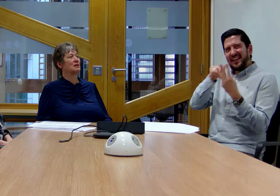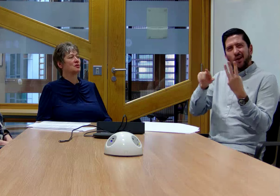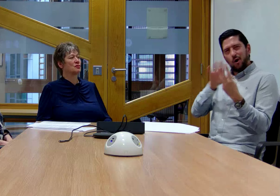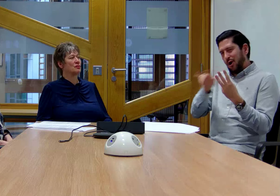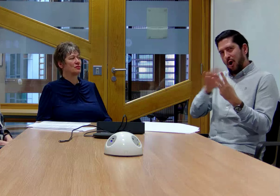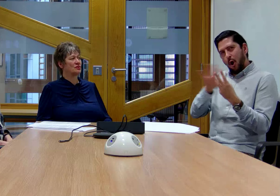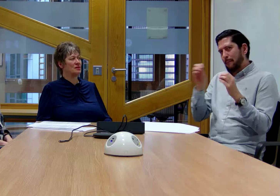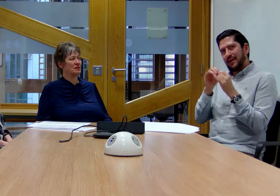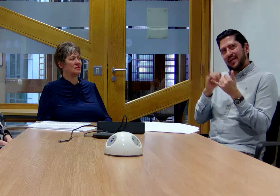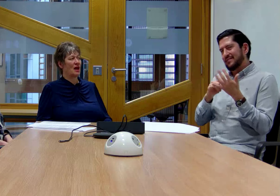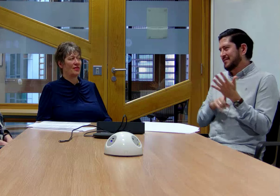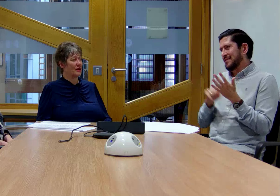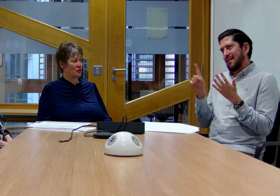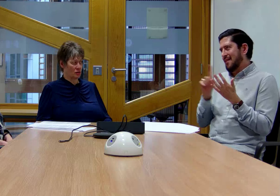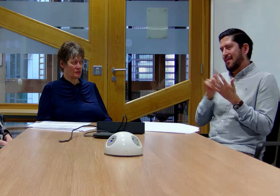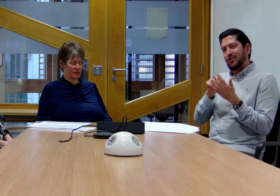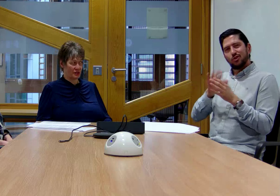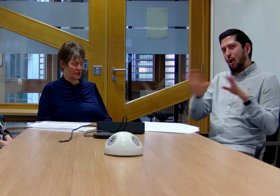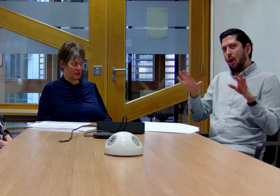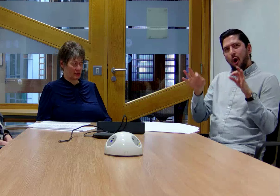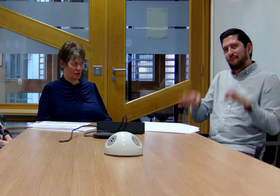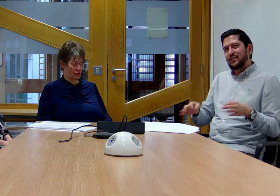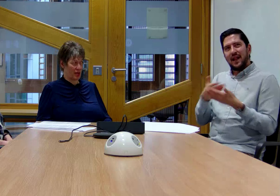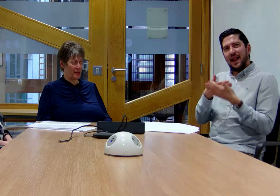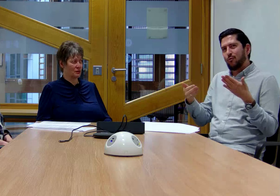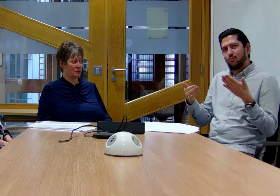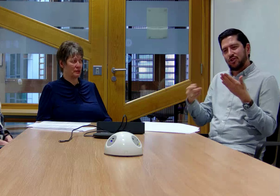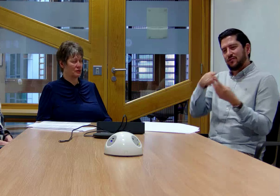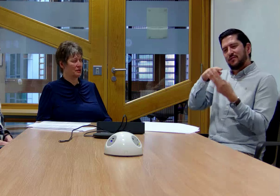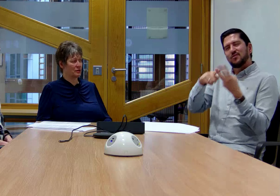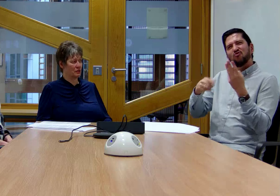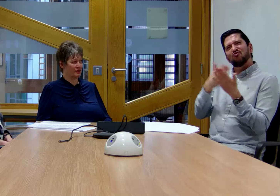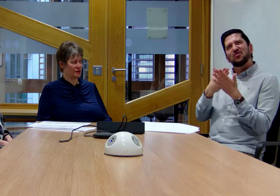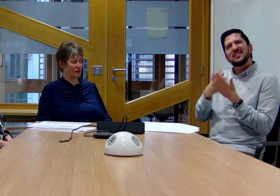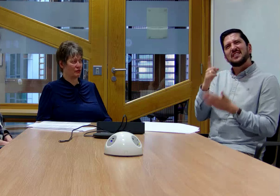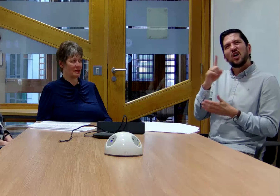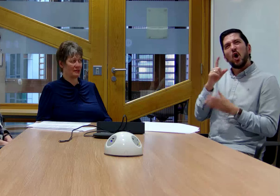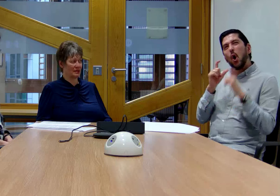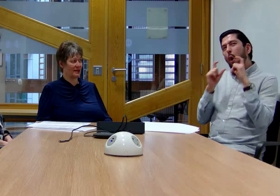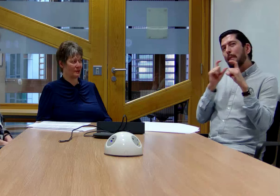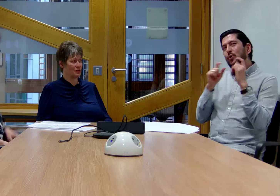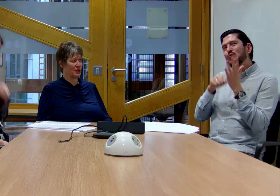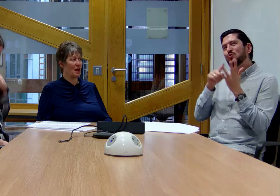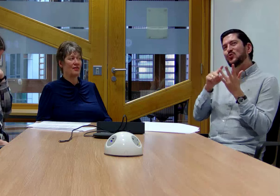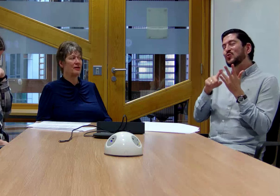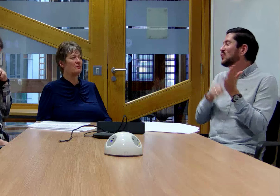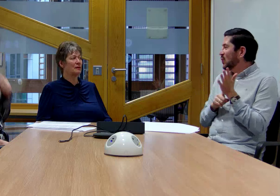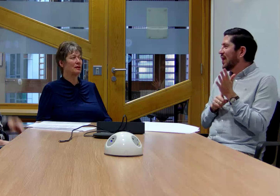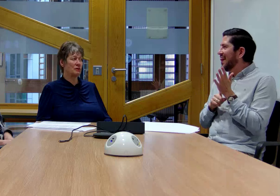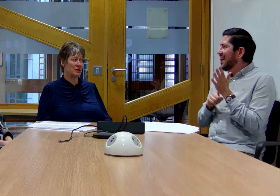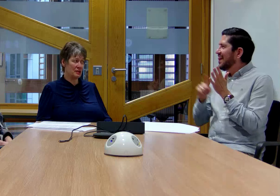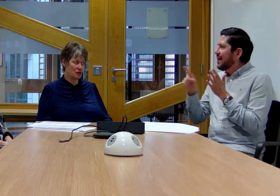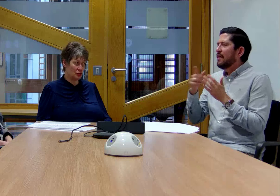So those three things, they are not British Sign Language, absolutely not. They're not